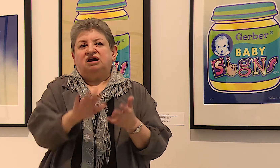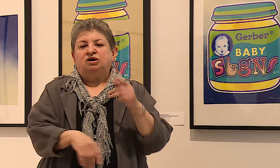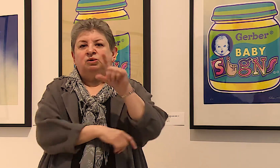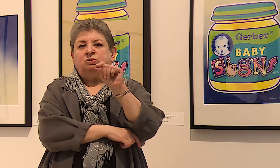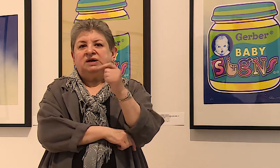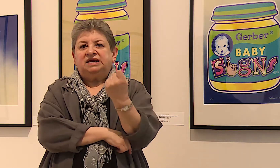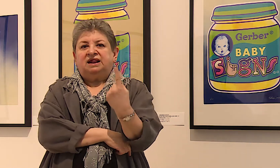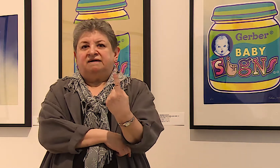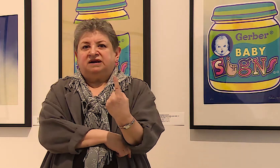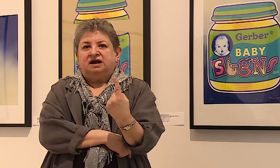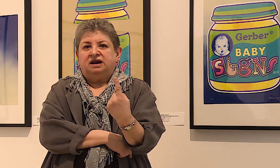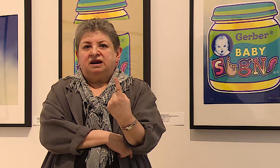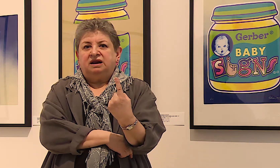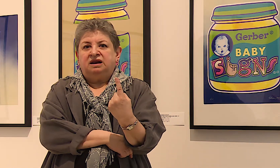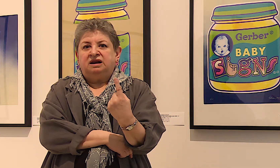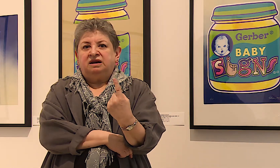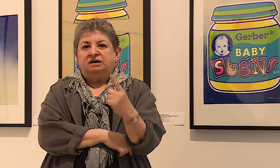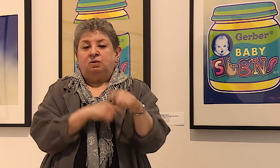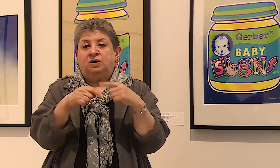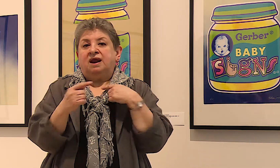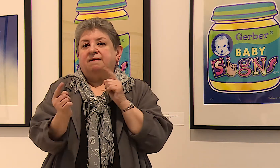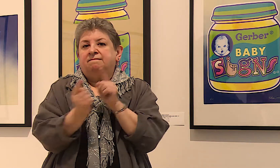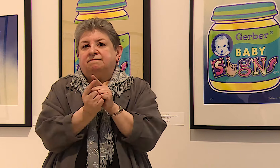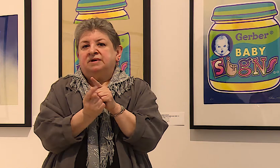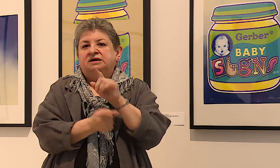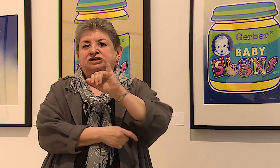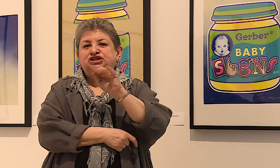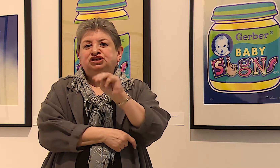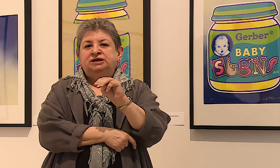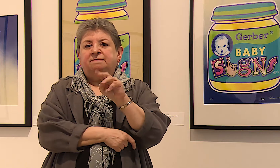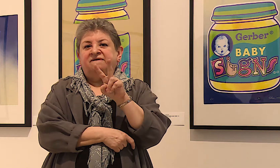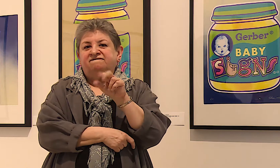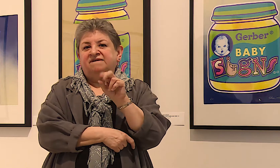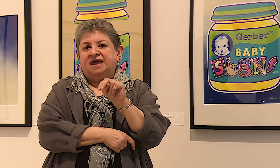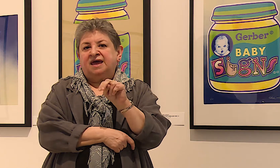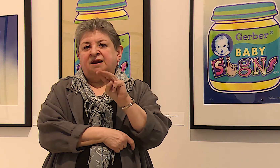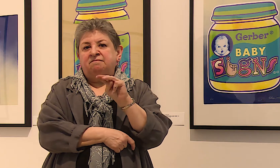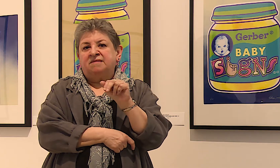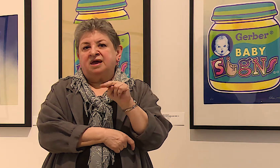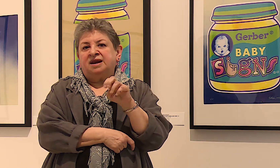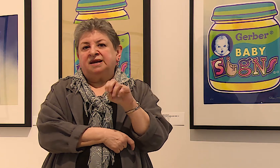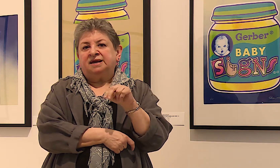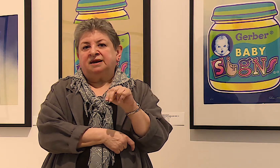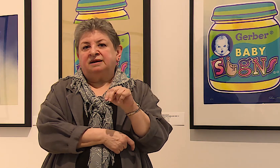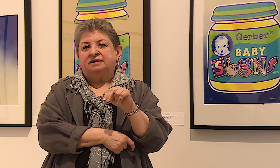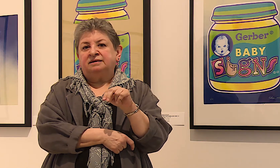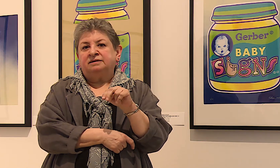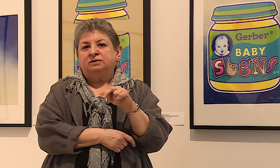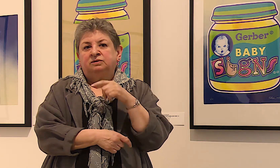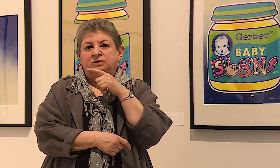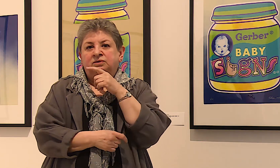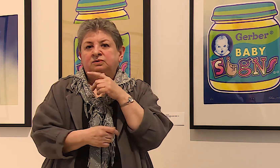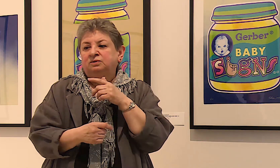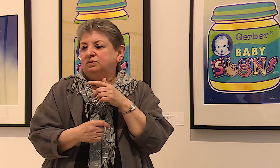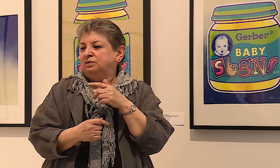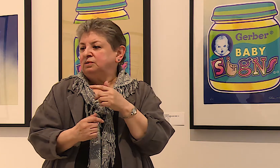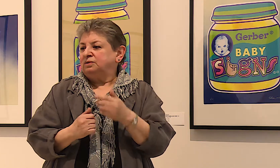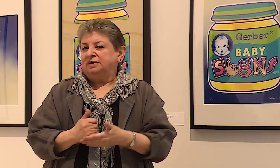It was hard on my hands. It was time-consuming. I stopped doing this process in 2011 after I met Jim Van Manen.